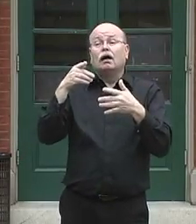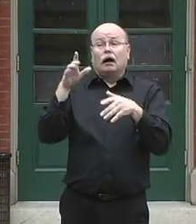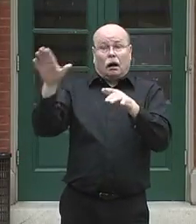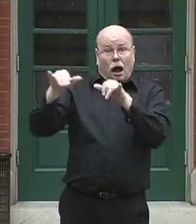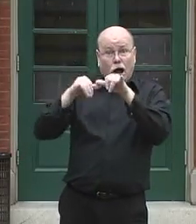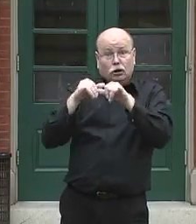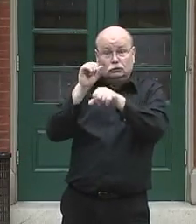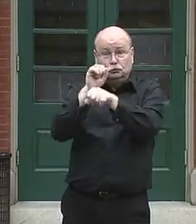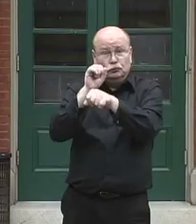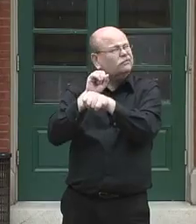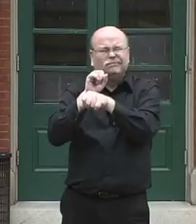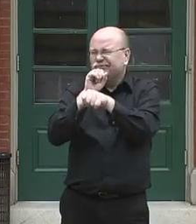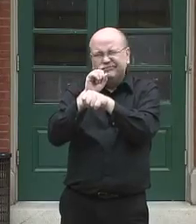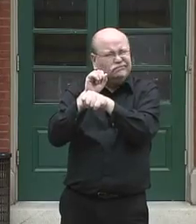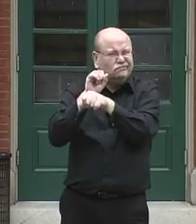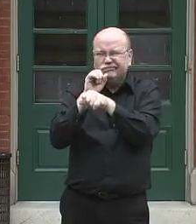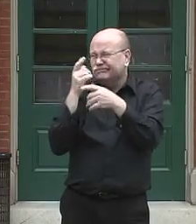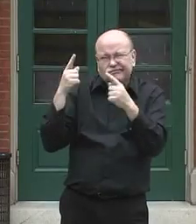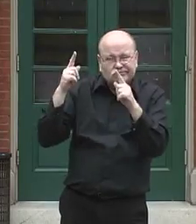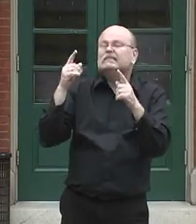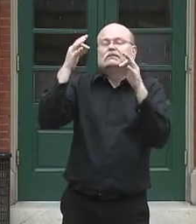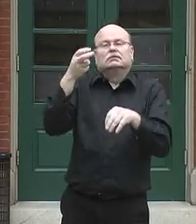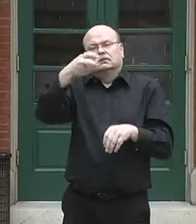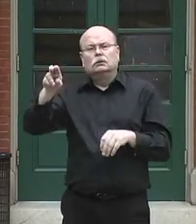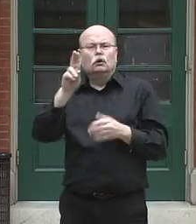but did not do the same with designing buildings.